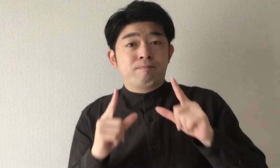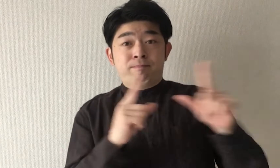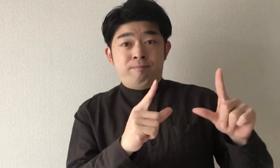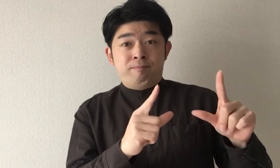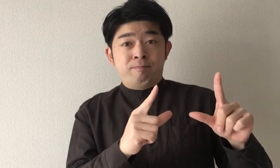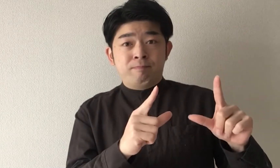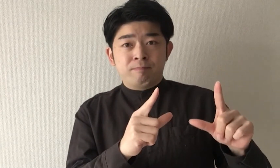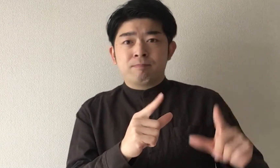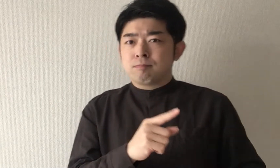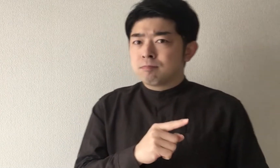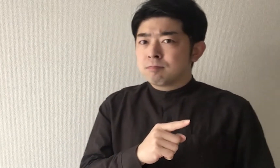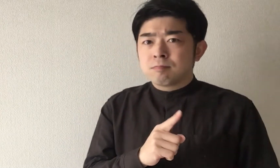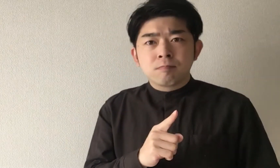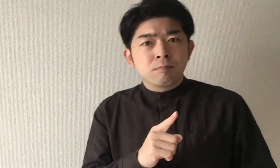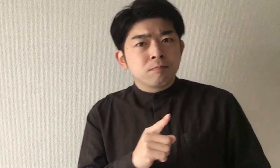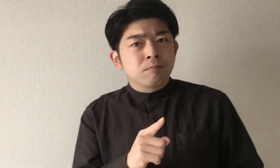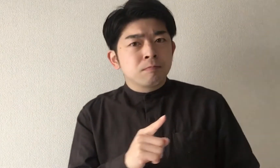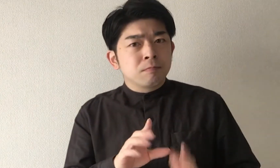that sounds a bit strange, right?